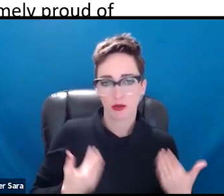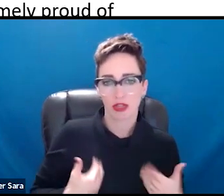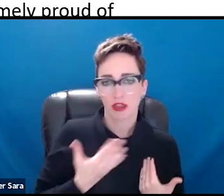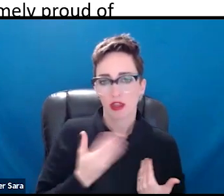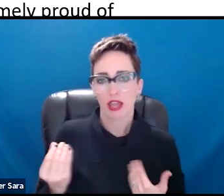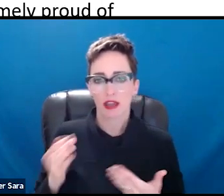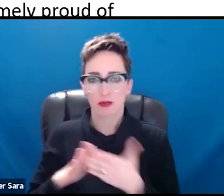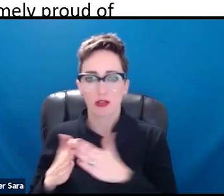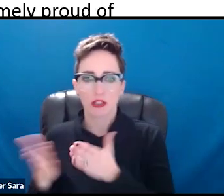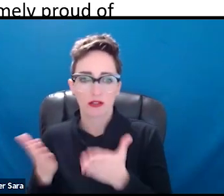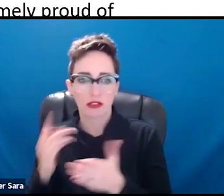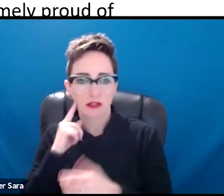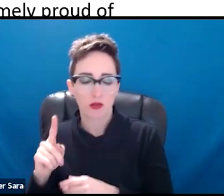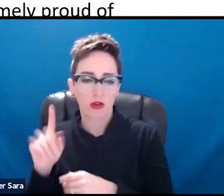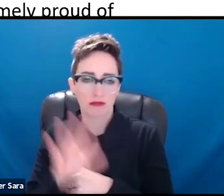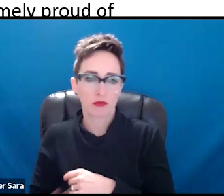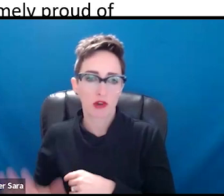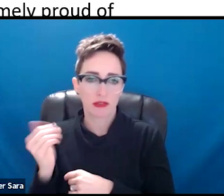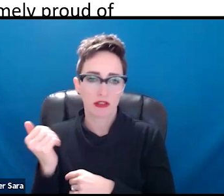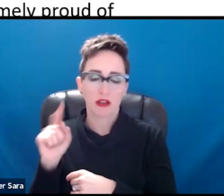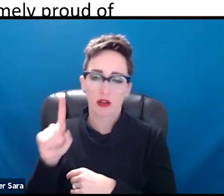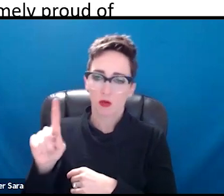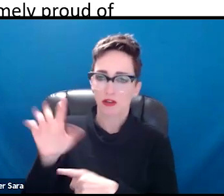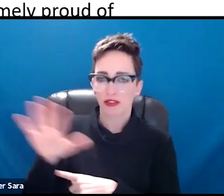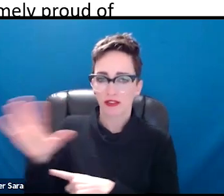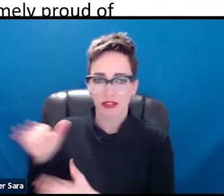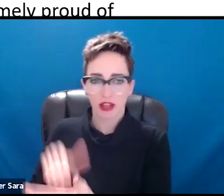and community services for approximately 155,000